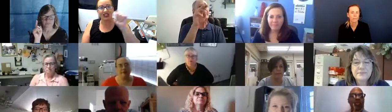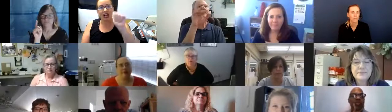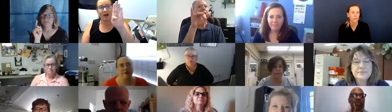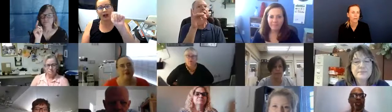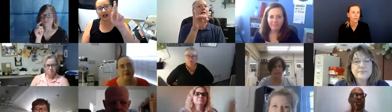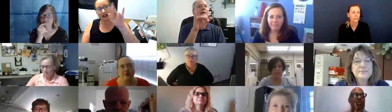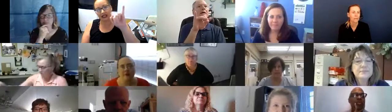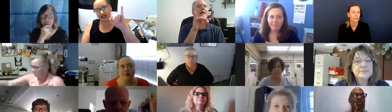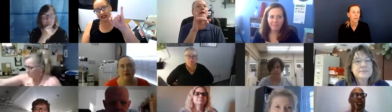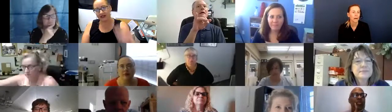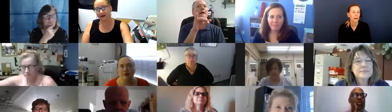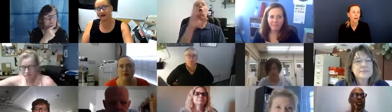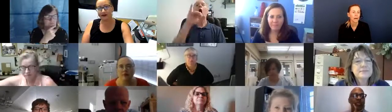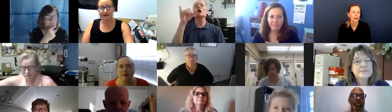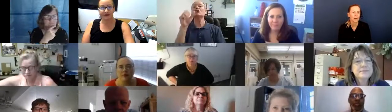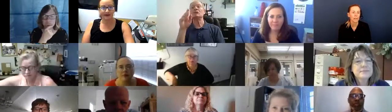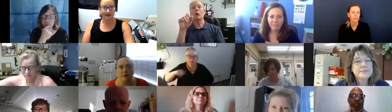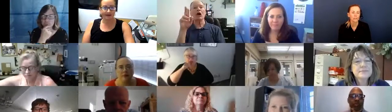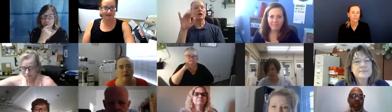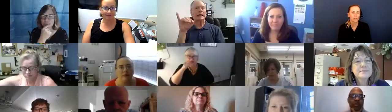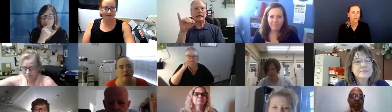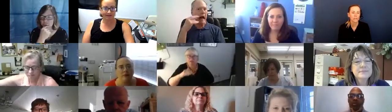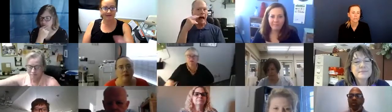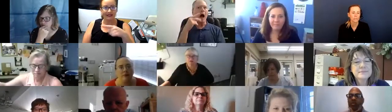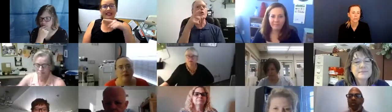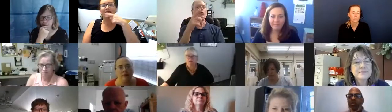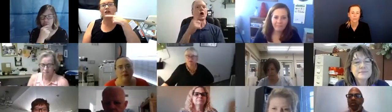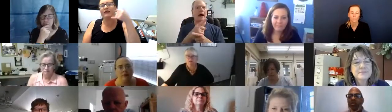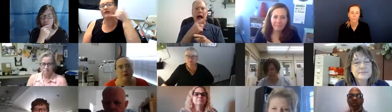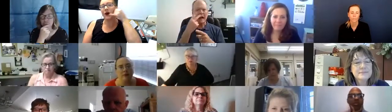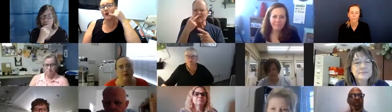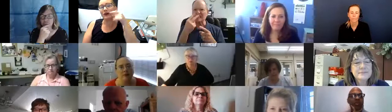Amy: Jabari. Tom: Jabari. I don't see him.